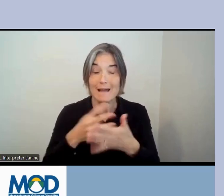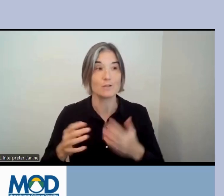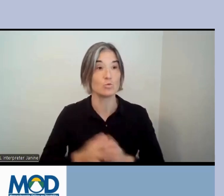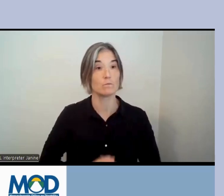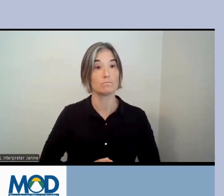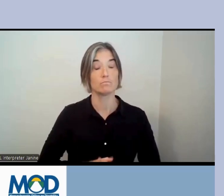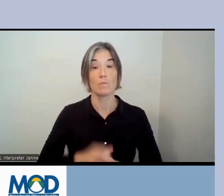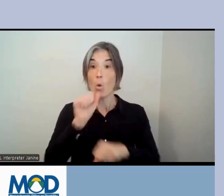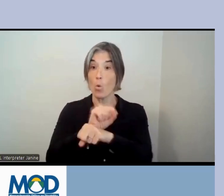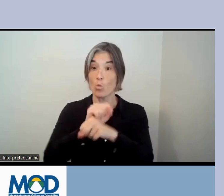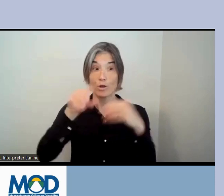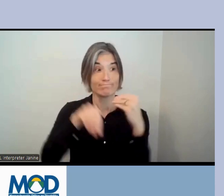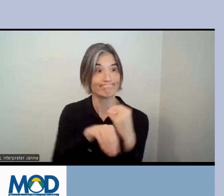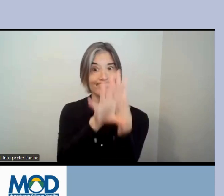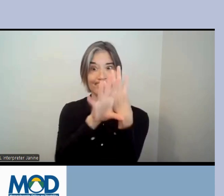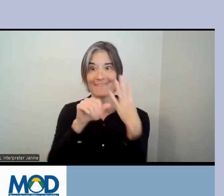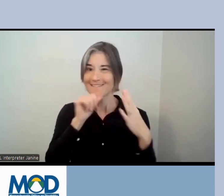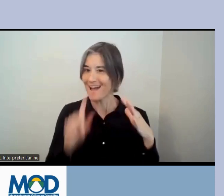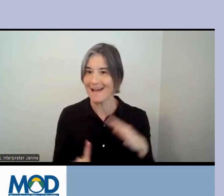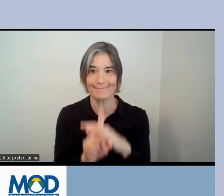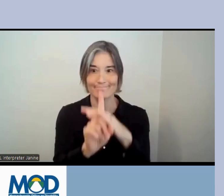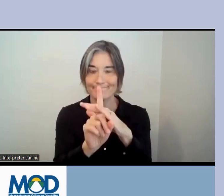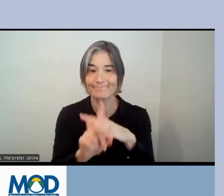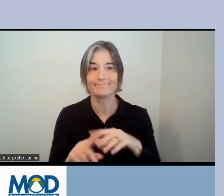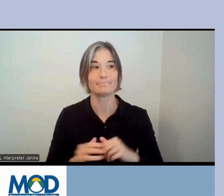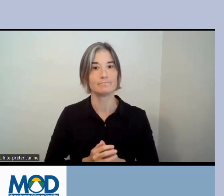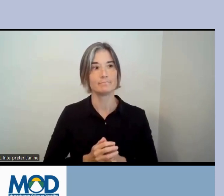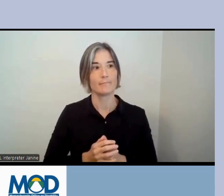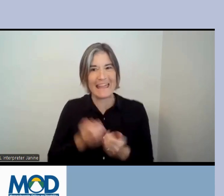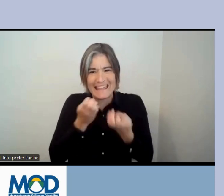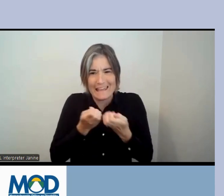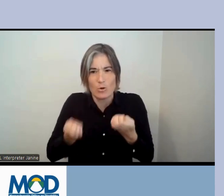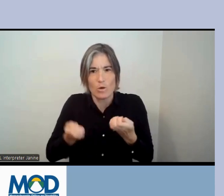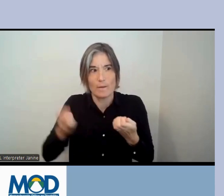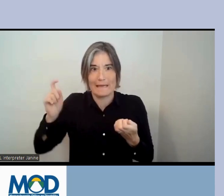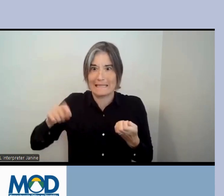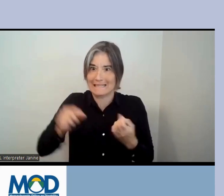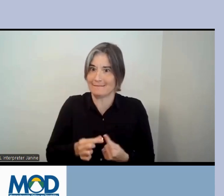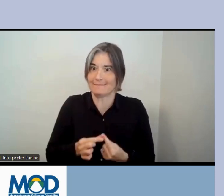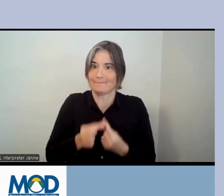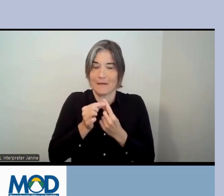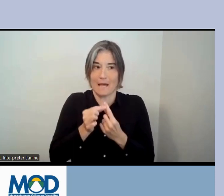specialized work equipment or changes to work policies like the standard leave policy.